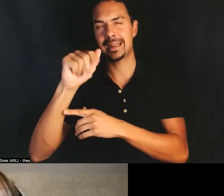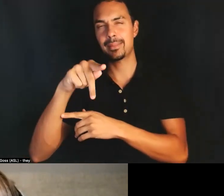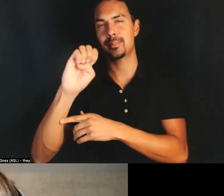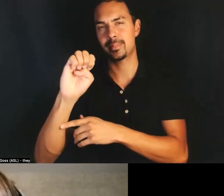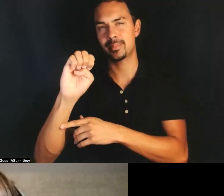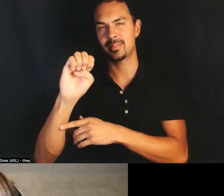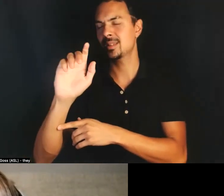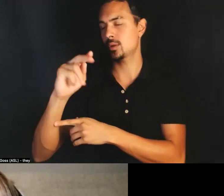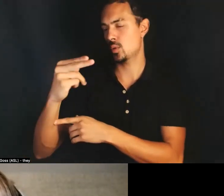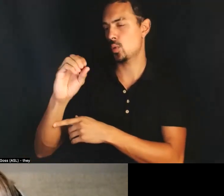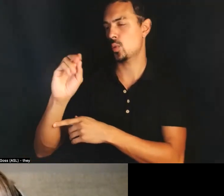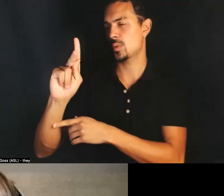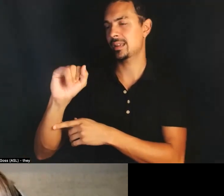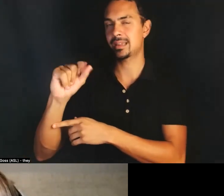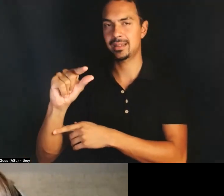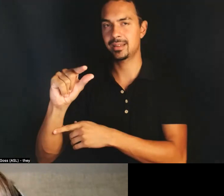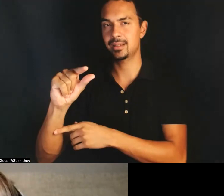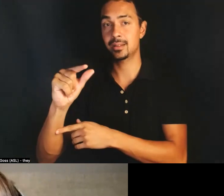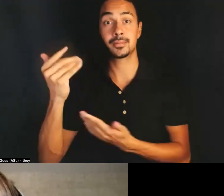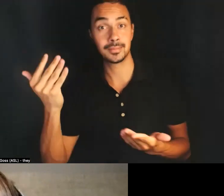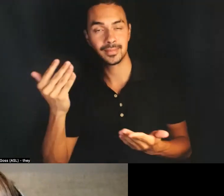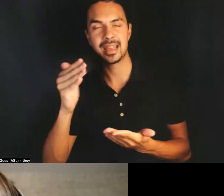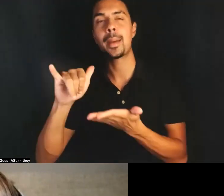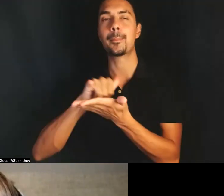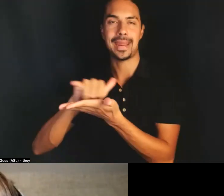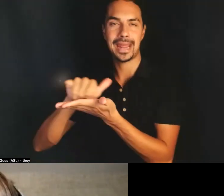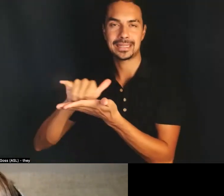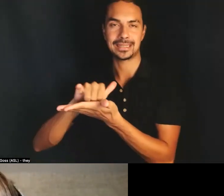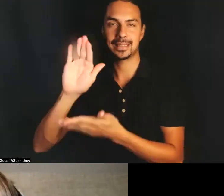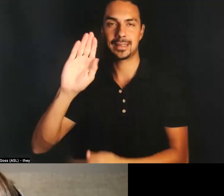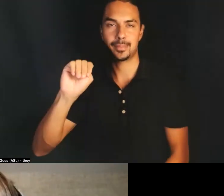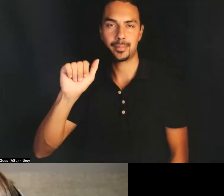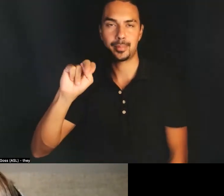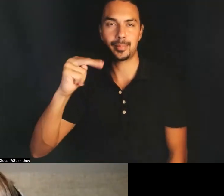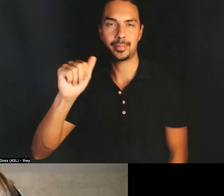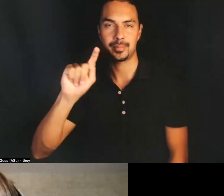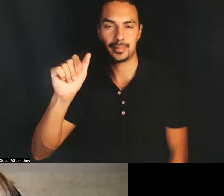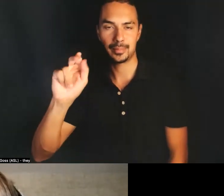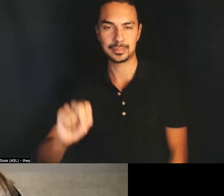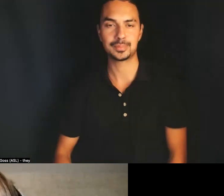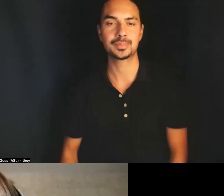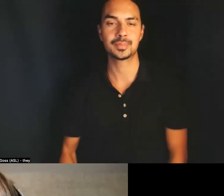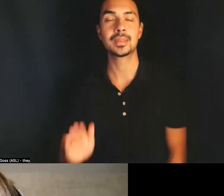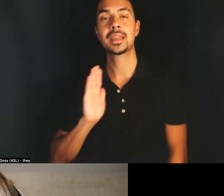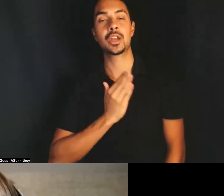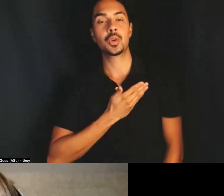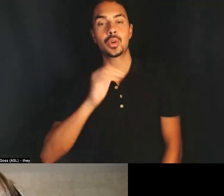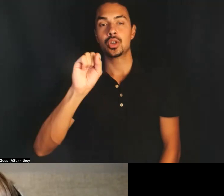bookcase. ●09I am joining you today from Creative Capital’s offices, which are situated on the unceded, ancestral homelands of the Lenape